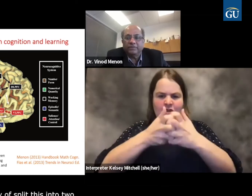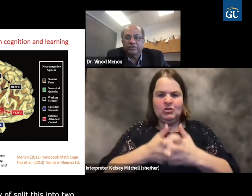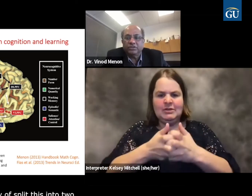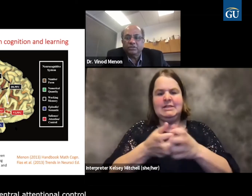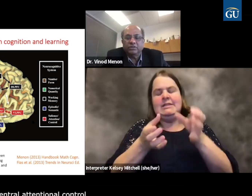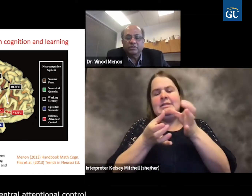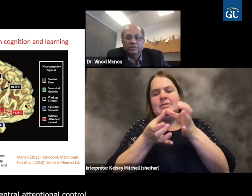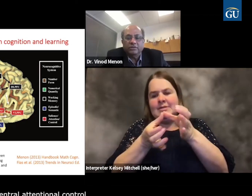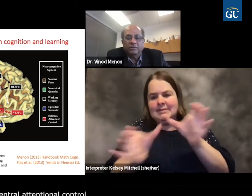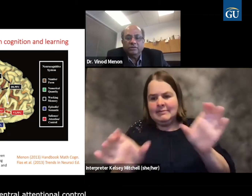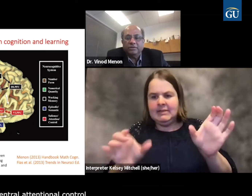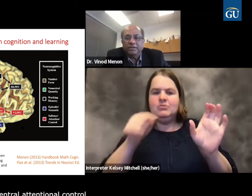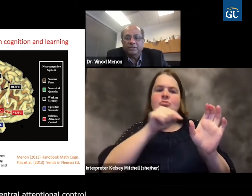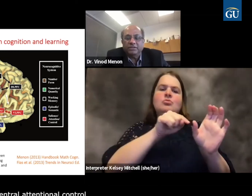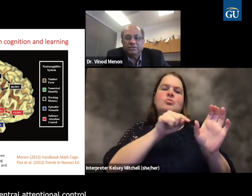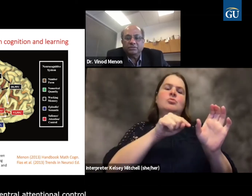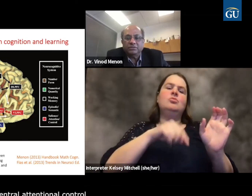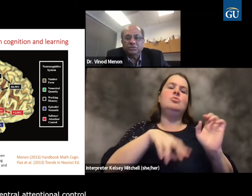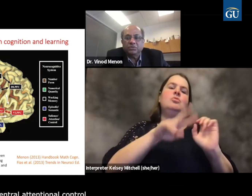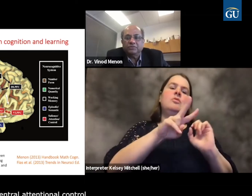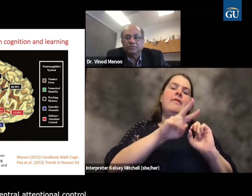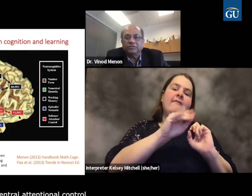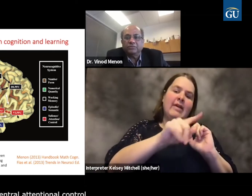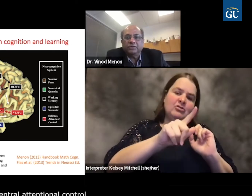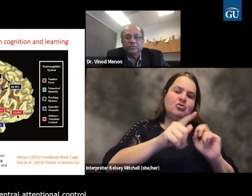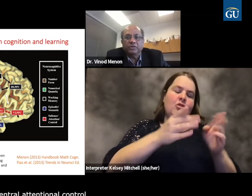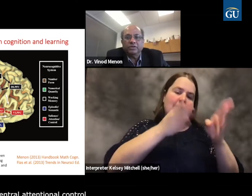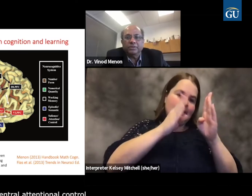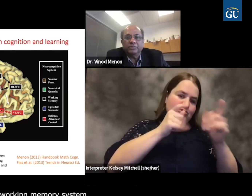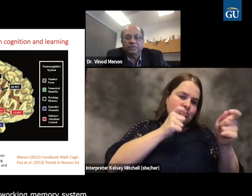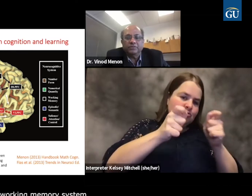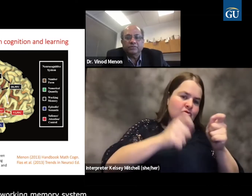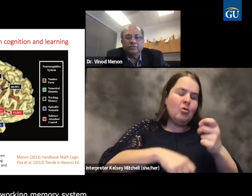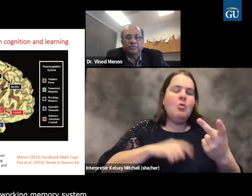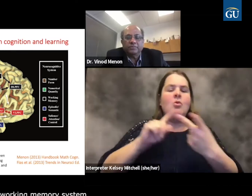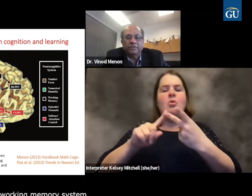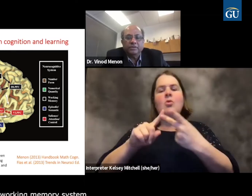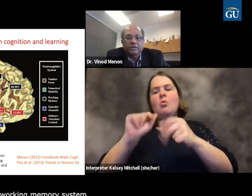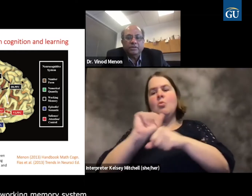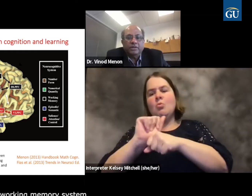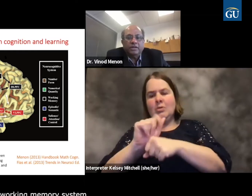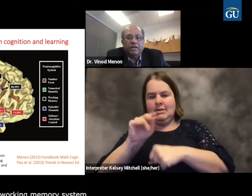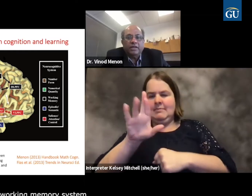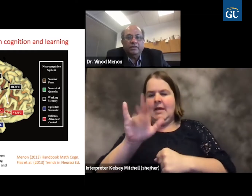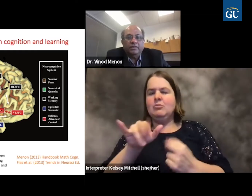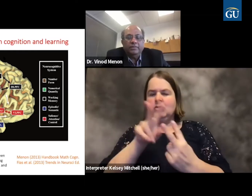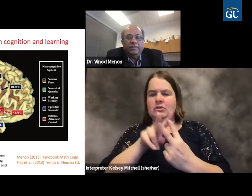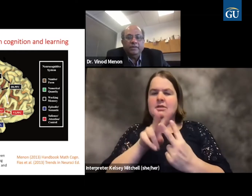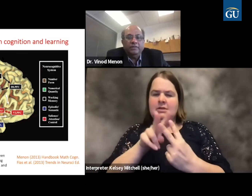two parts like a ventral attentional control system and a working